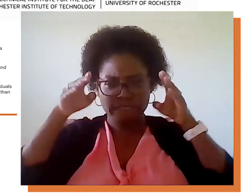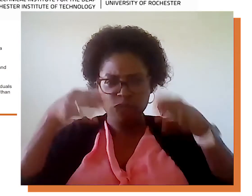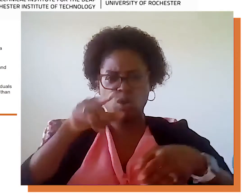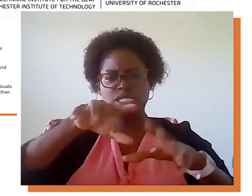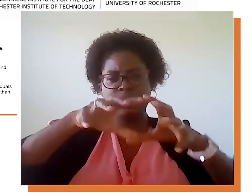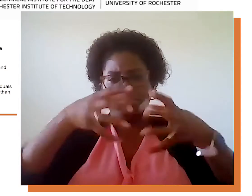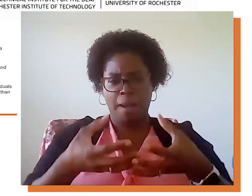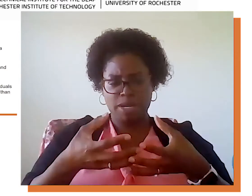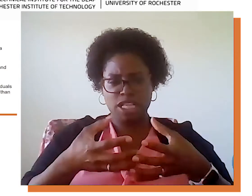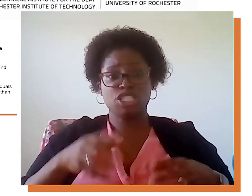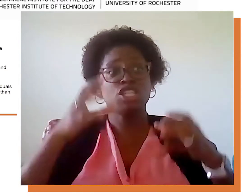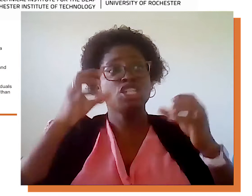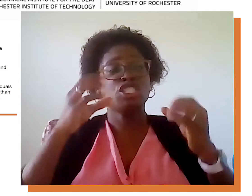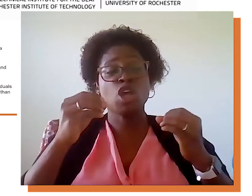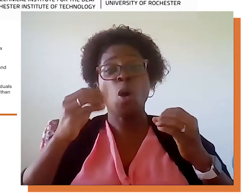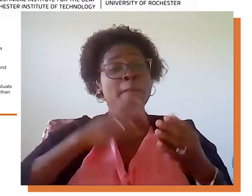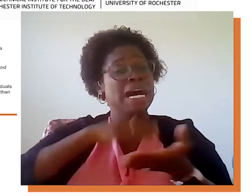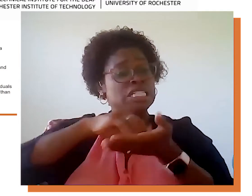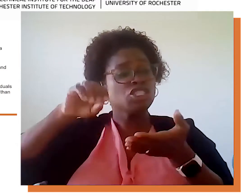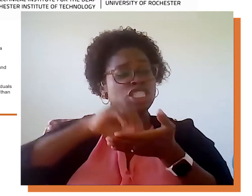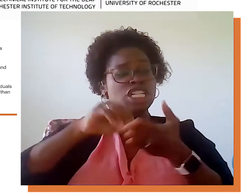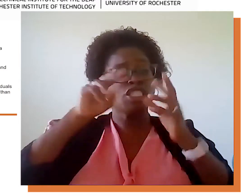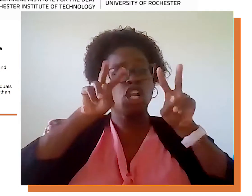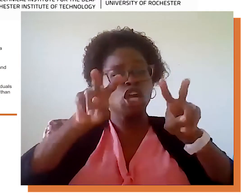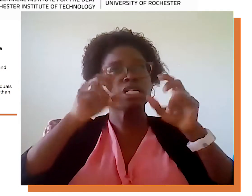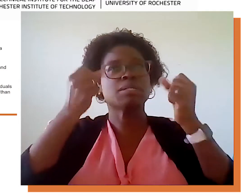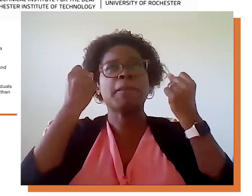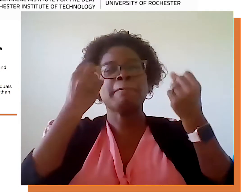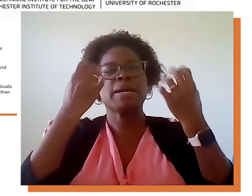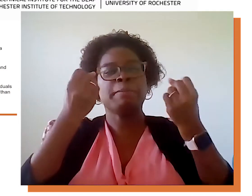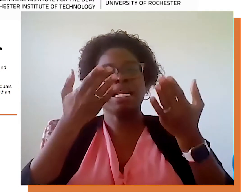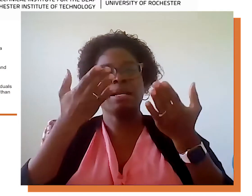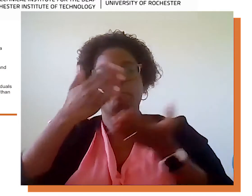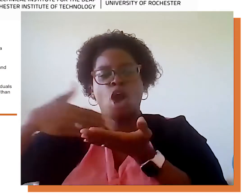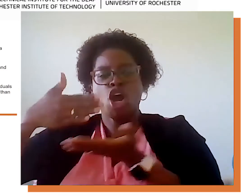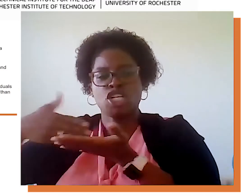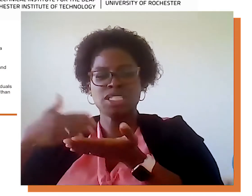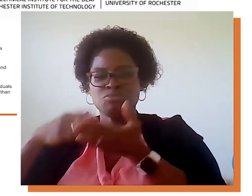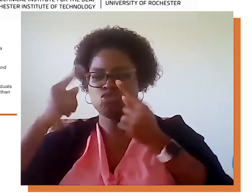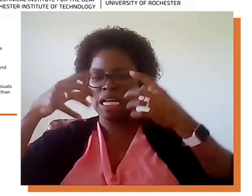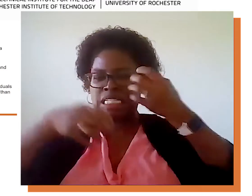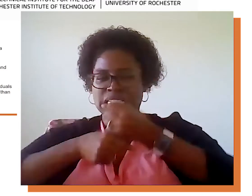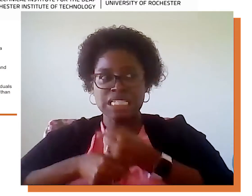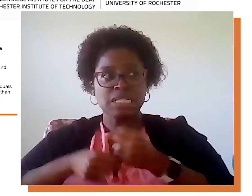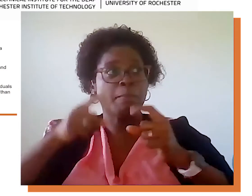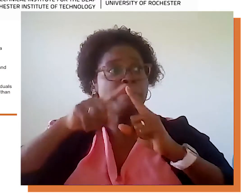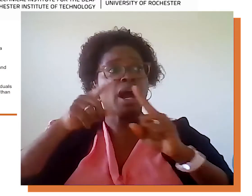I wanted to look at a population similar to me. And there are many different parts of my research,